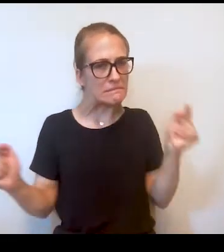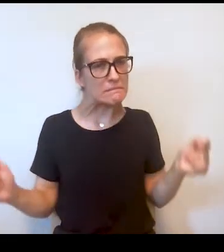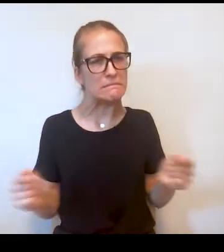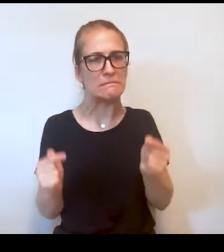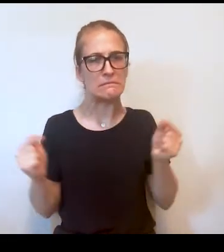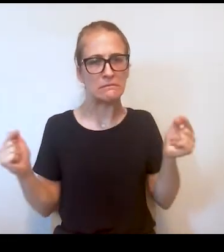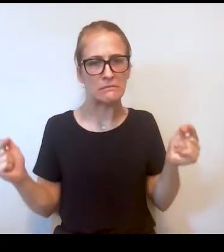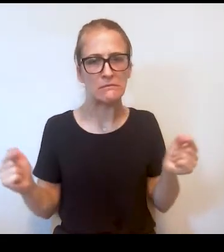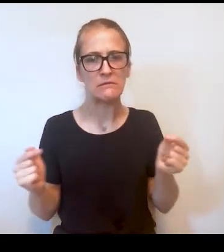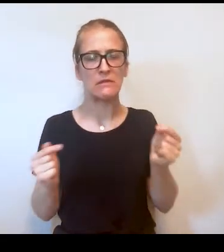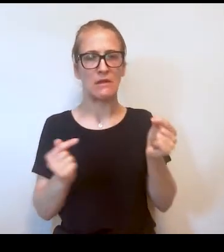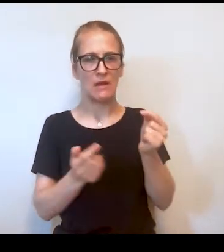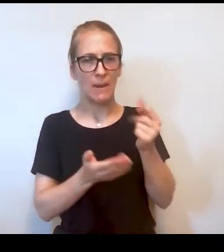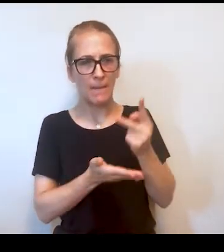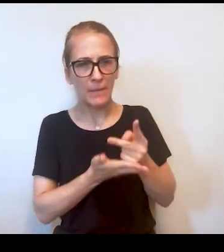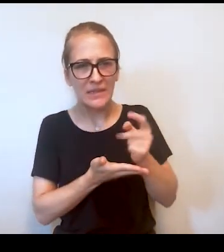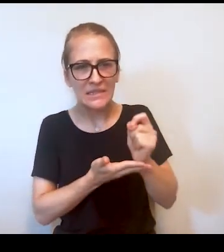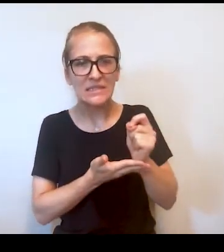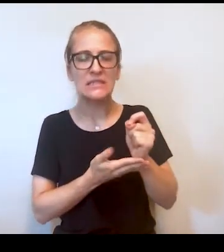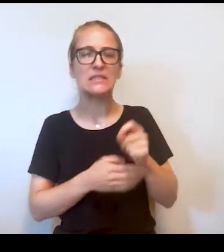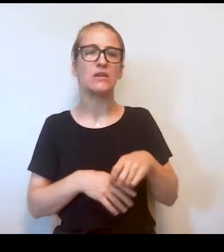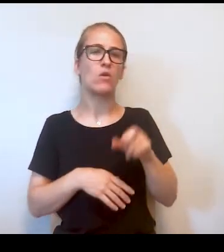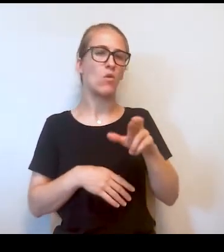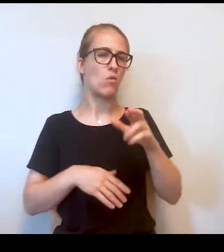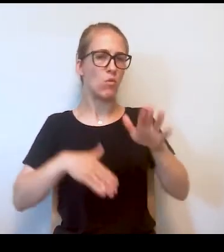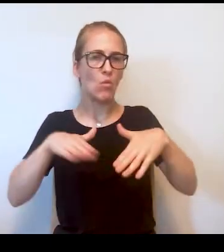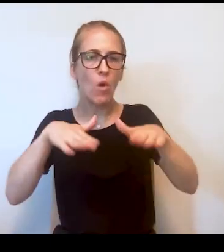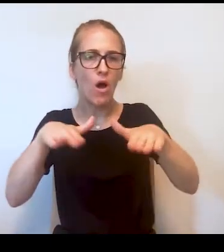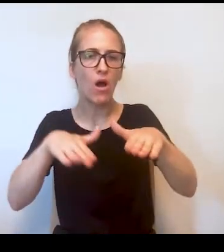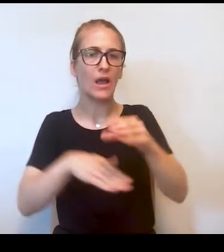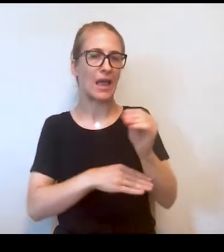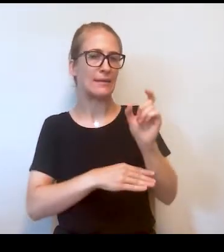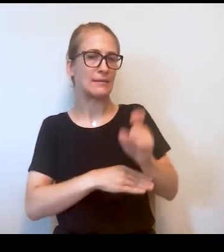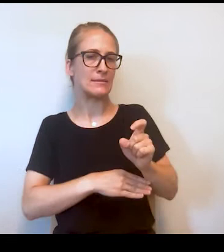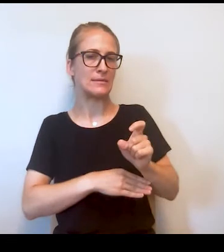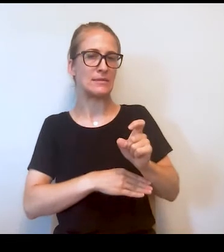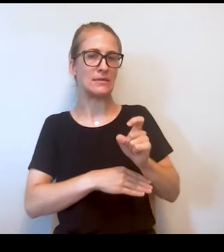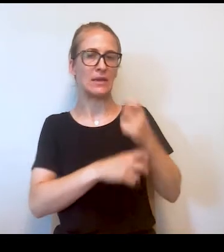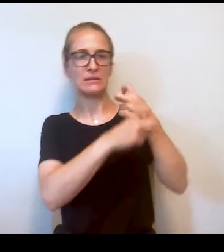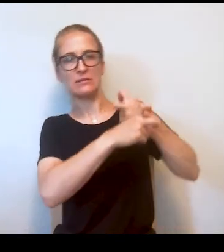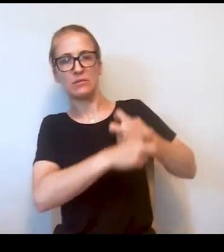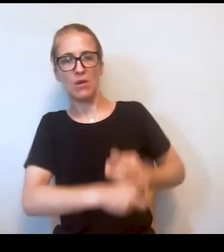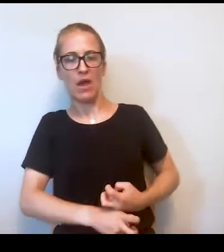in order for them to be able to walk and then needing spine surgery years later.